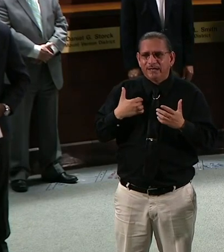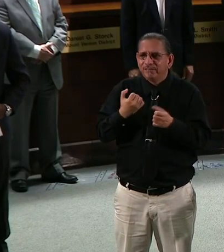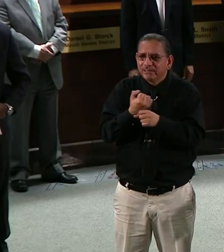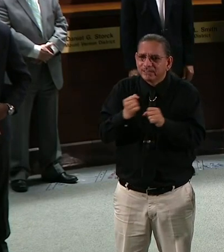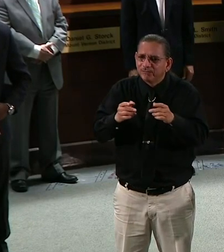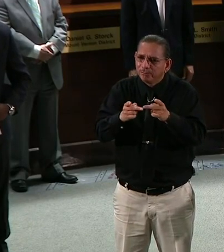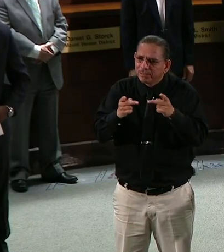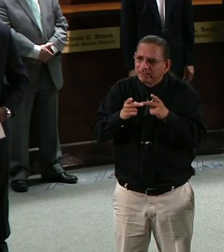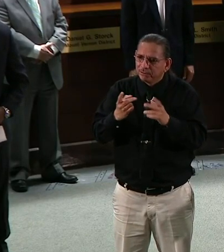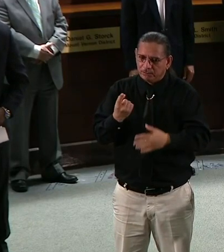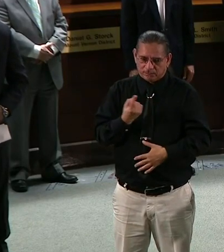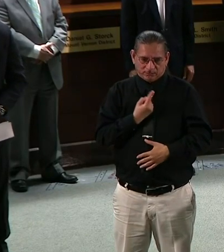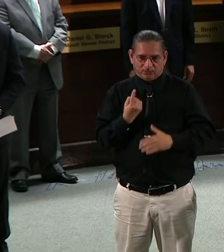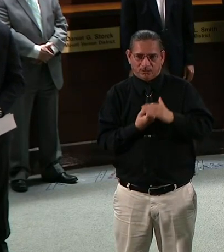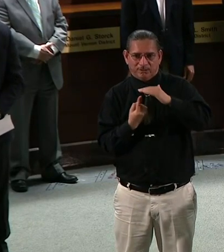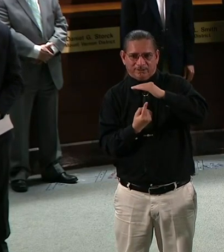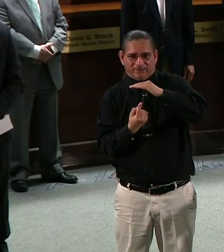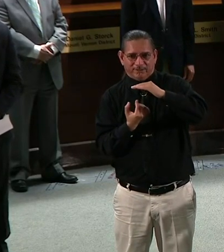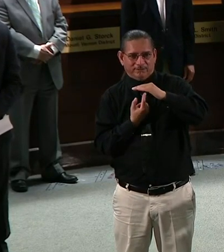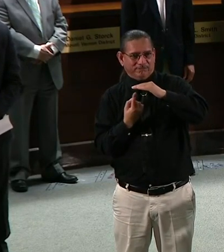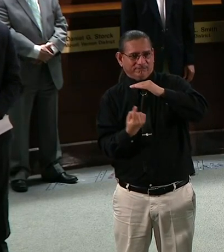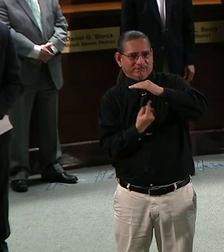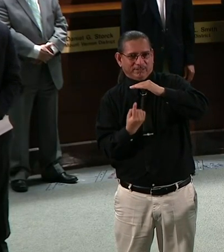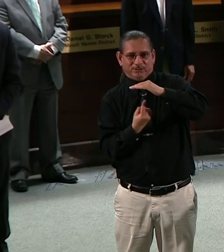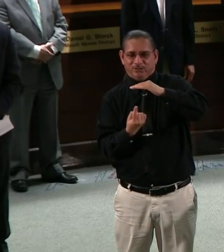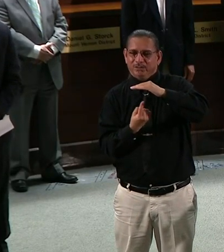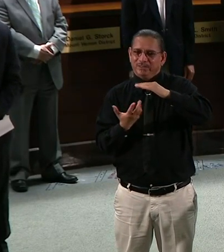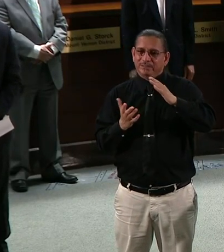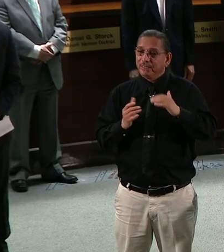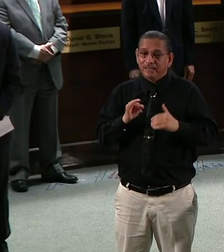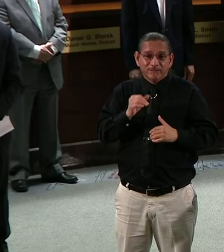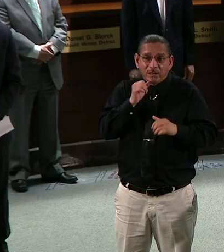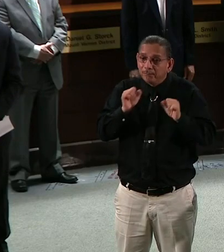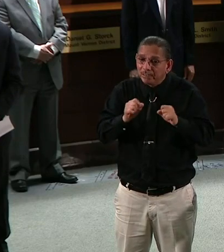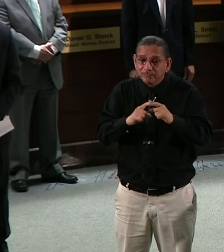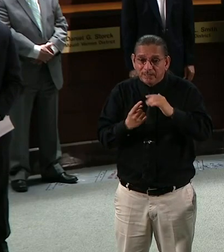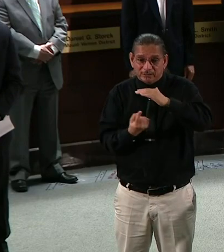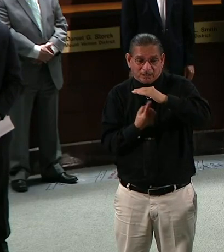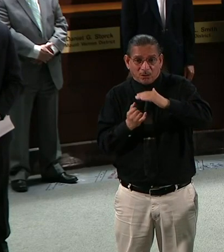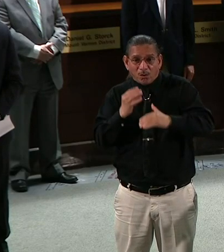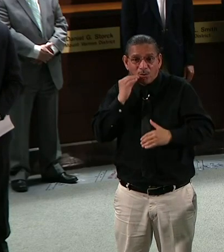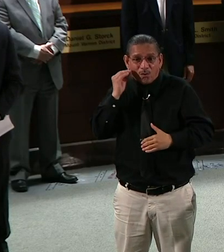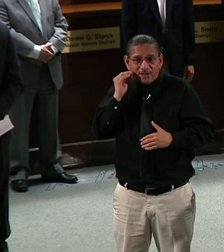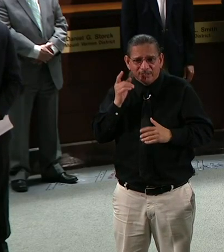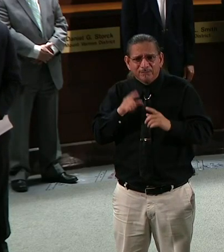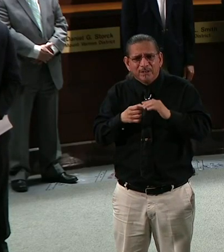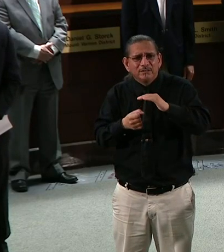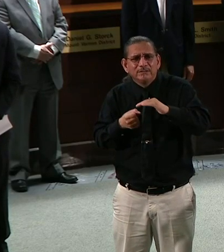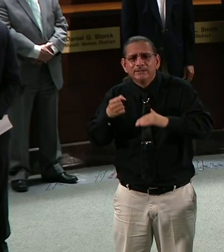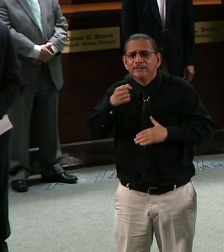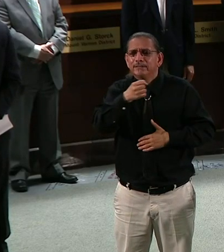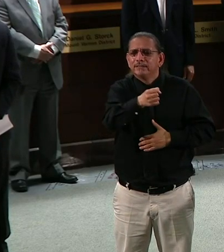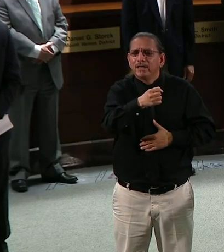ON US THAT DOES A BEATLES CAN ONLY ON THE PLAY I LATTICES